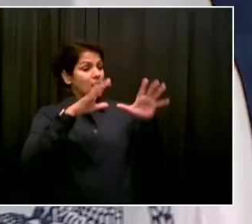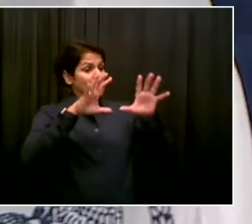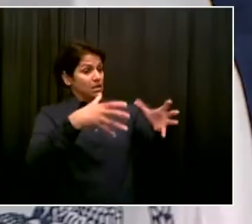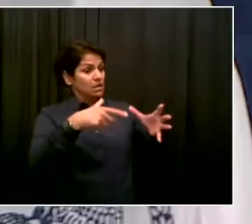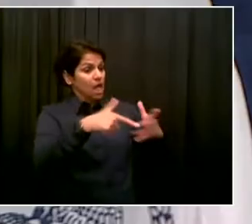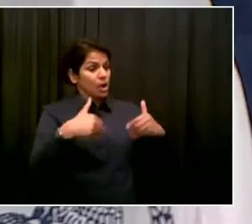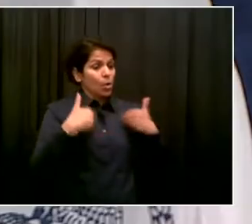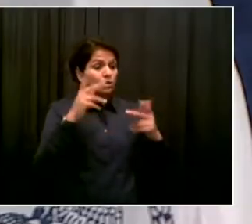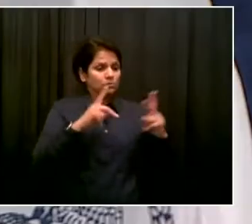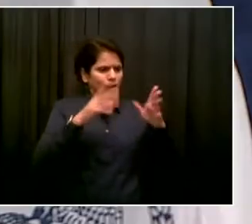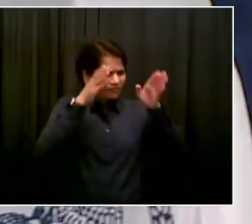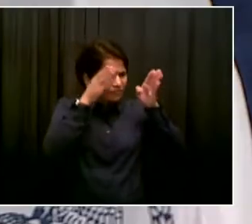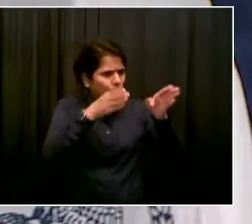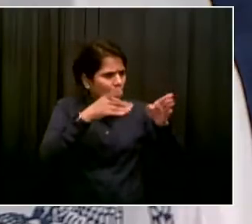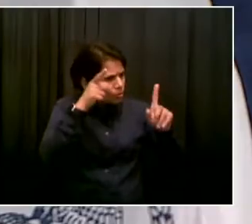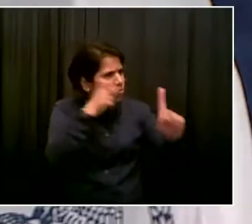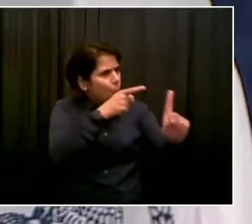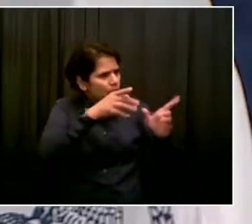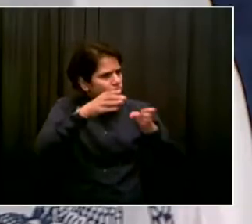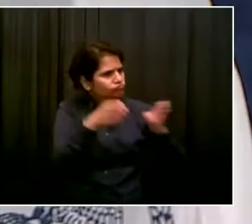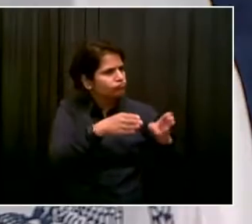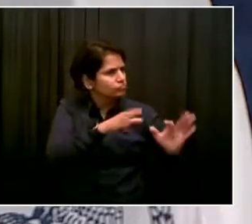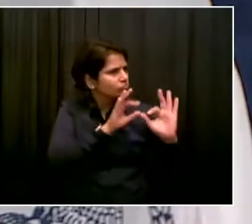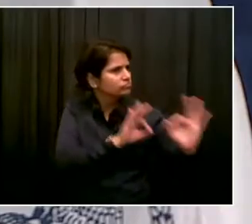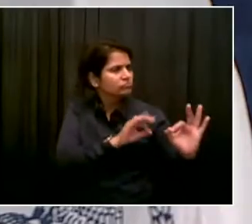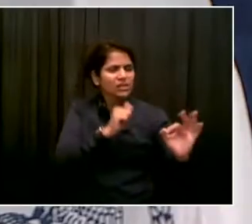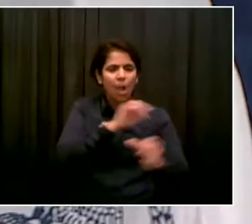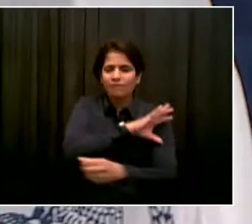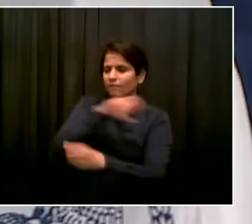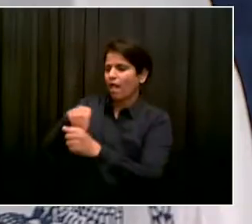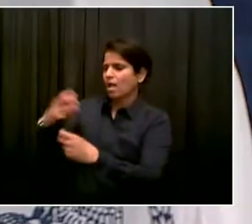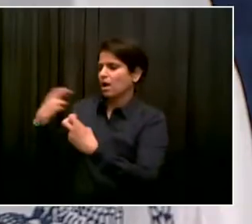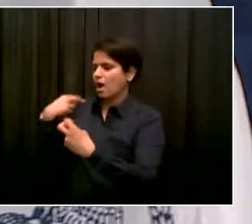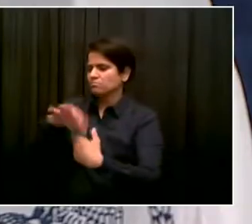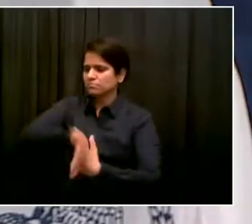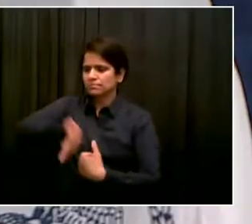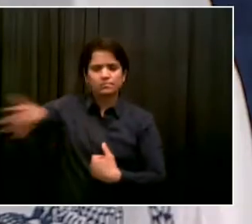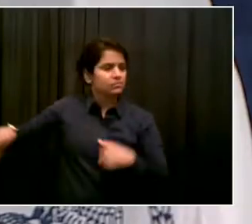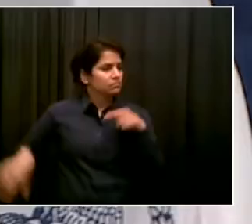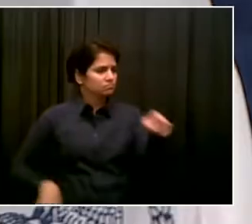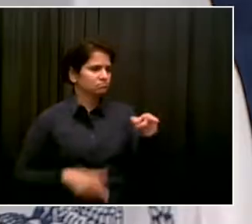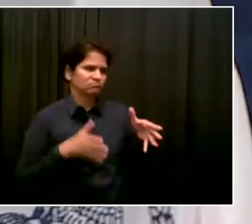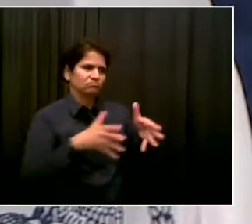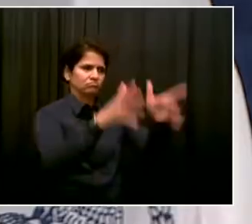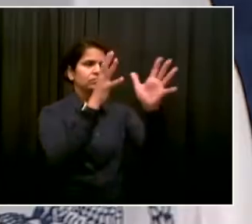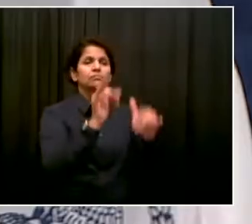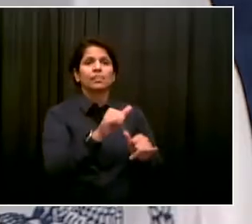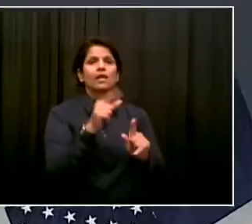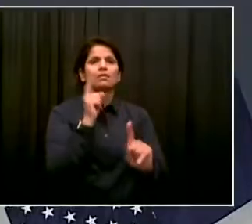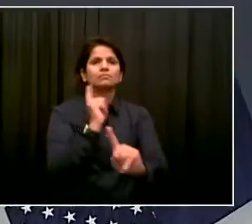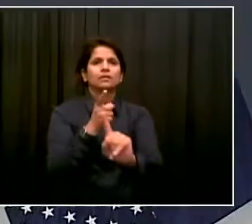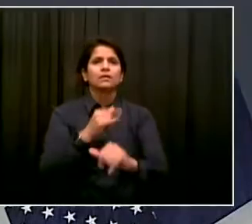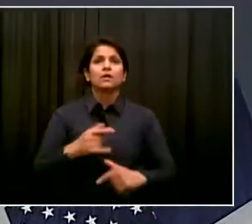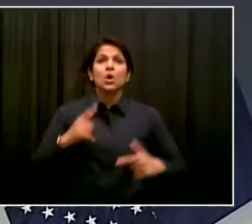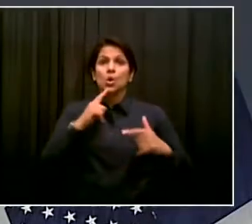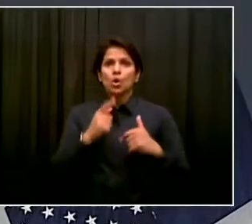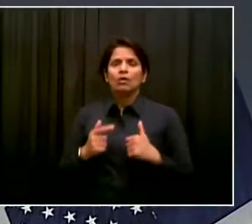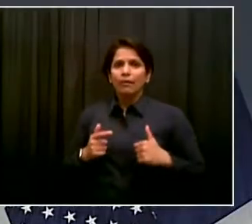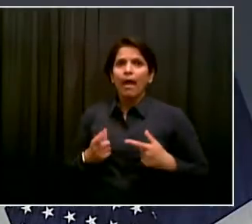YOUNG PEOPLE'S LIVES.